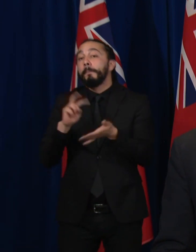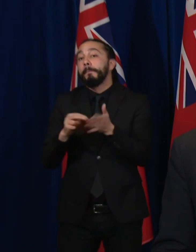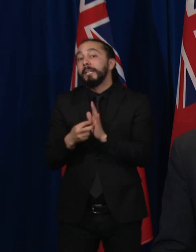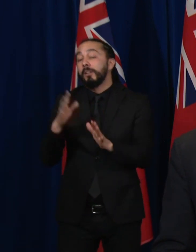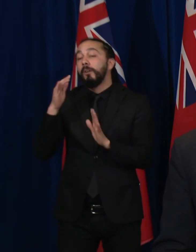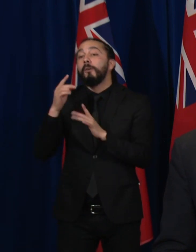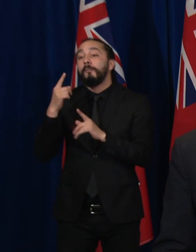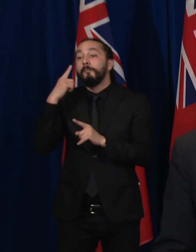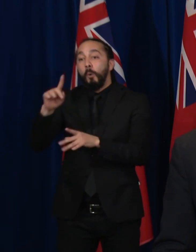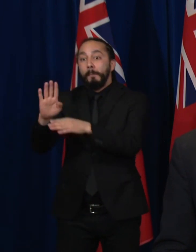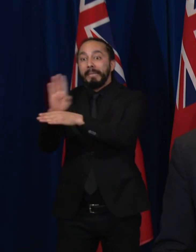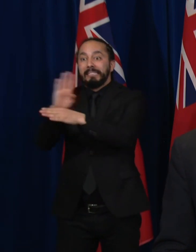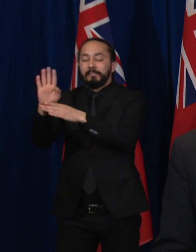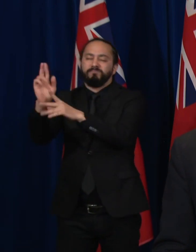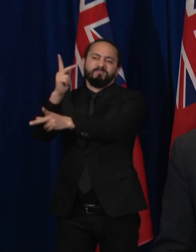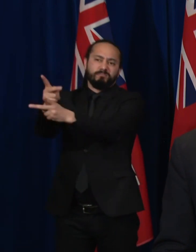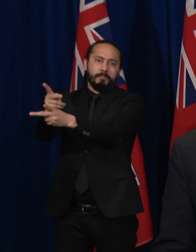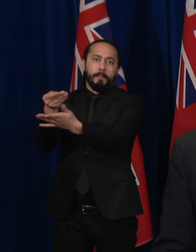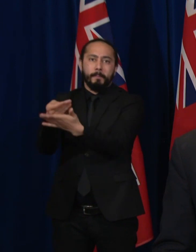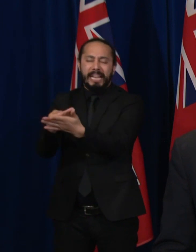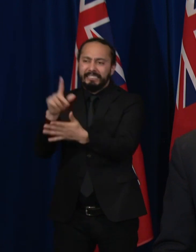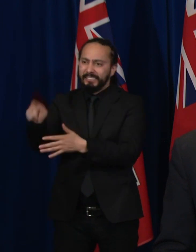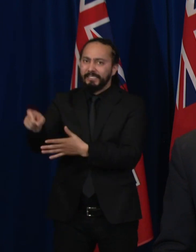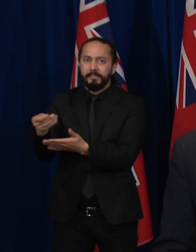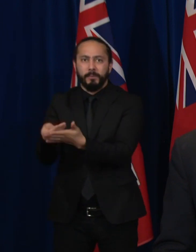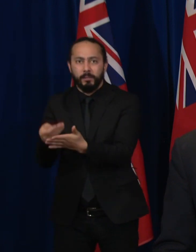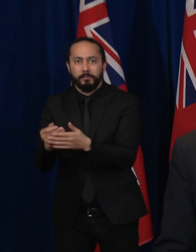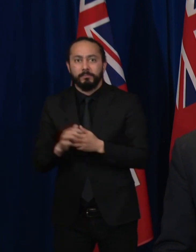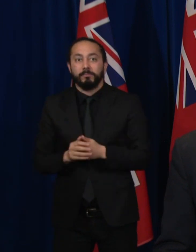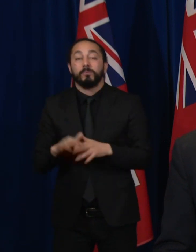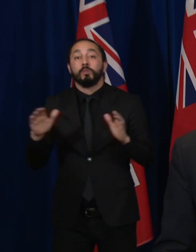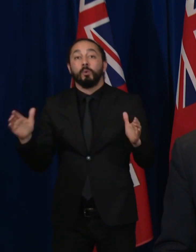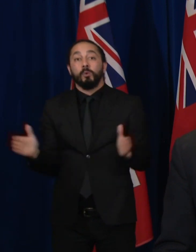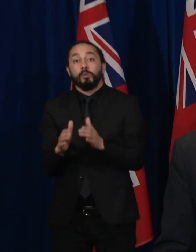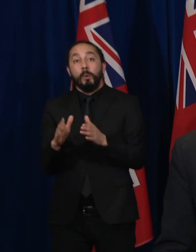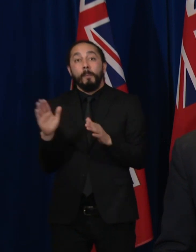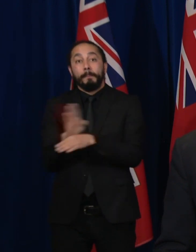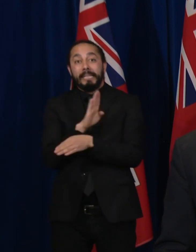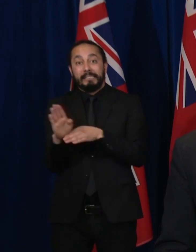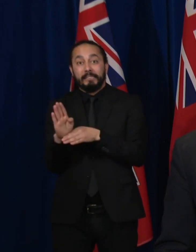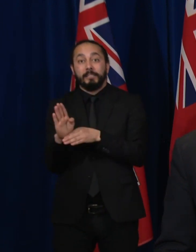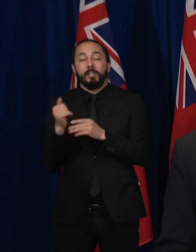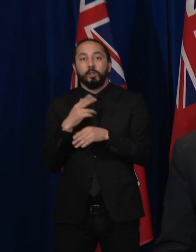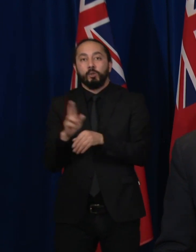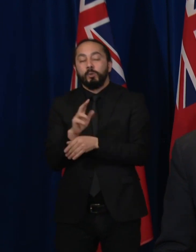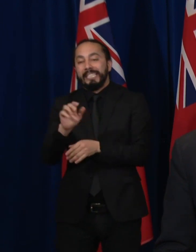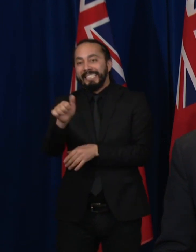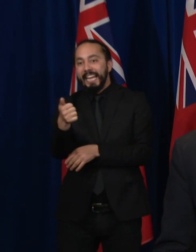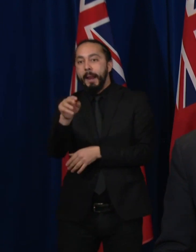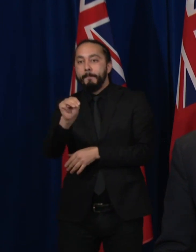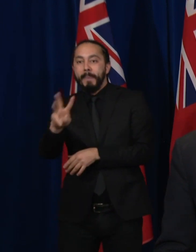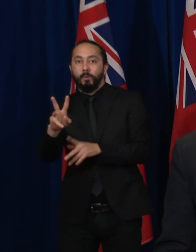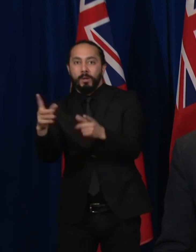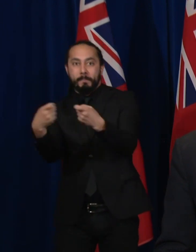That, from these honored dead we take increased devotion to In fact, small business consuming that cause for which they here, megawatts an hour a month would save